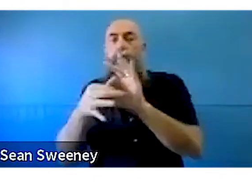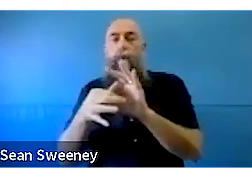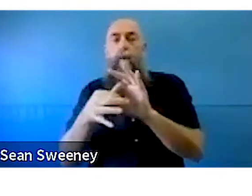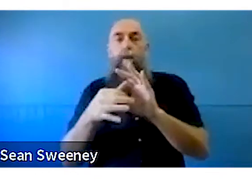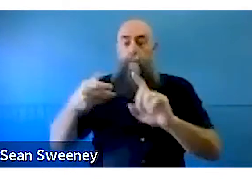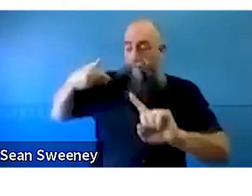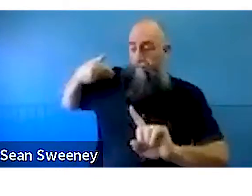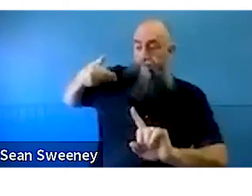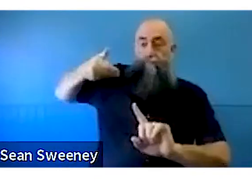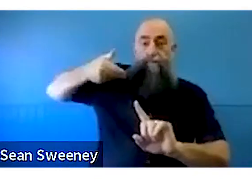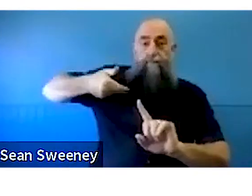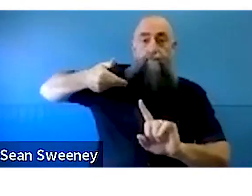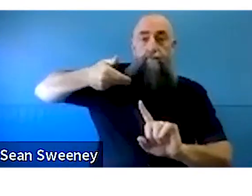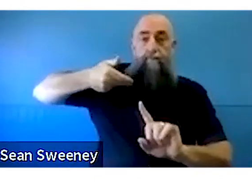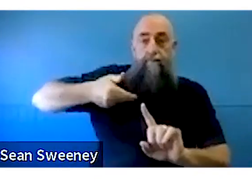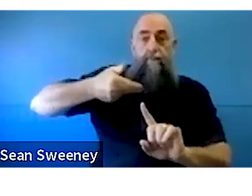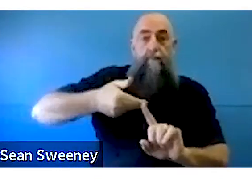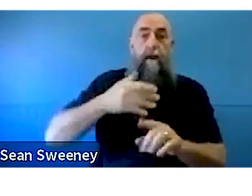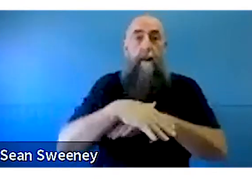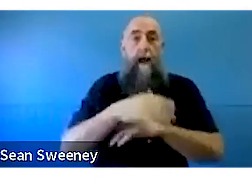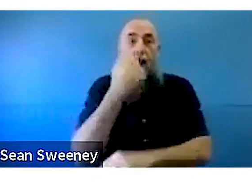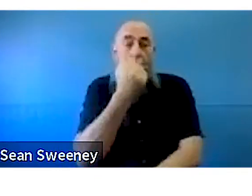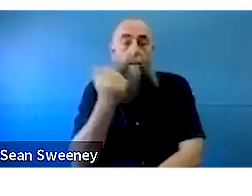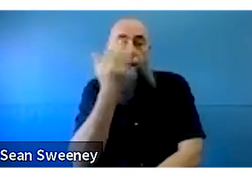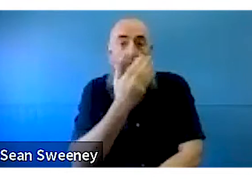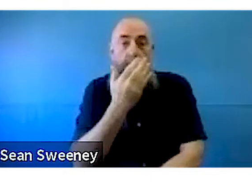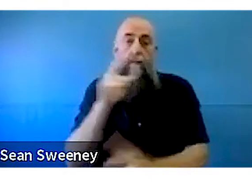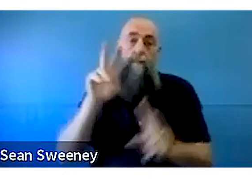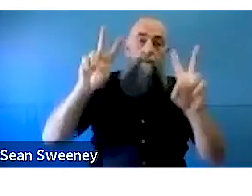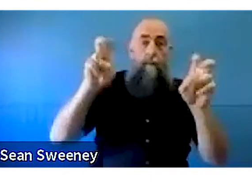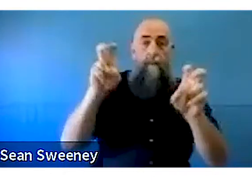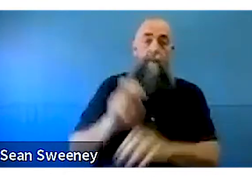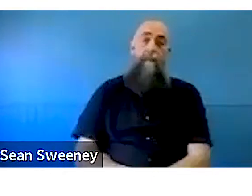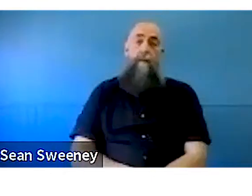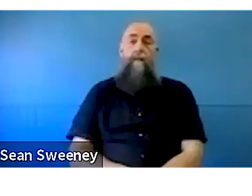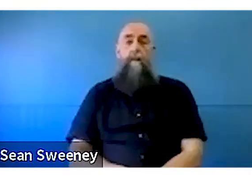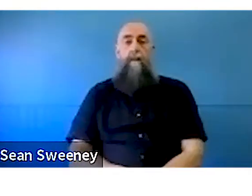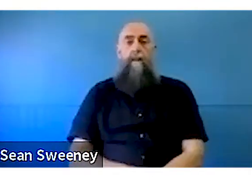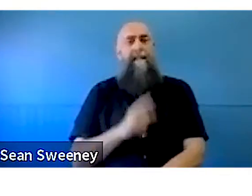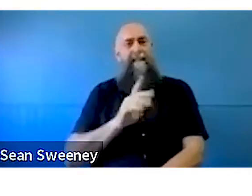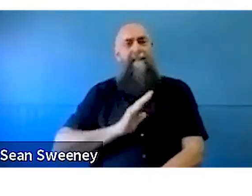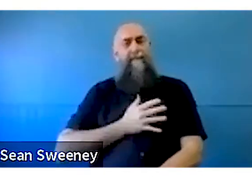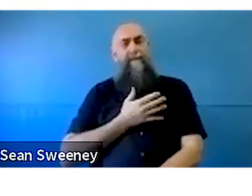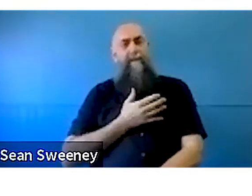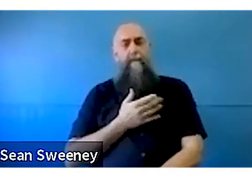Aboriginal topic. That is part of the implicit bias.